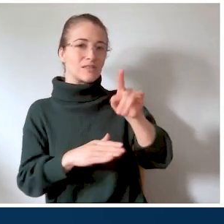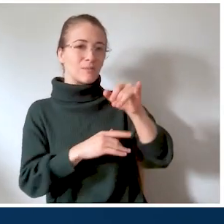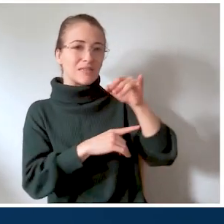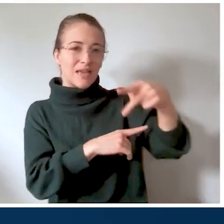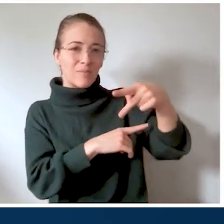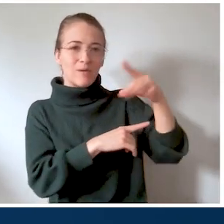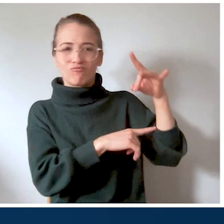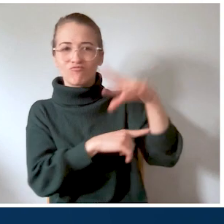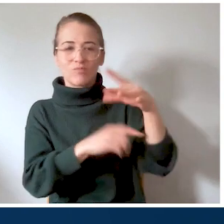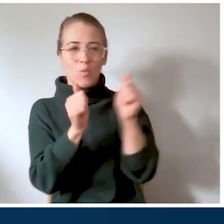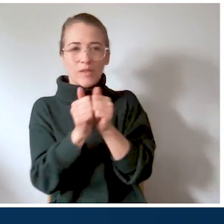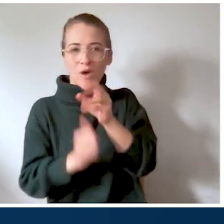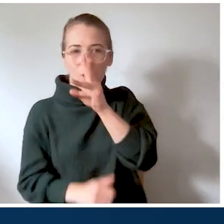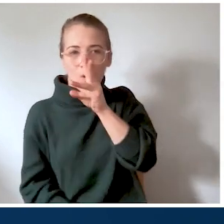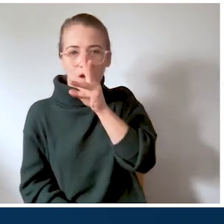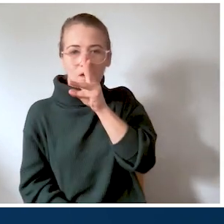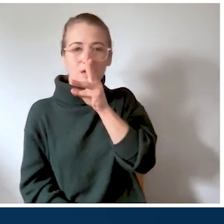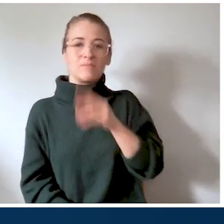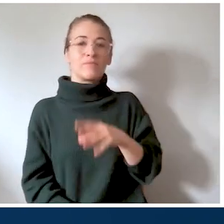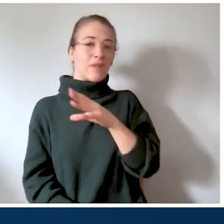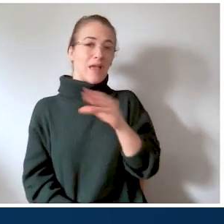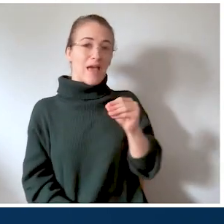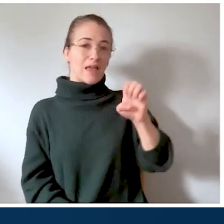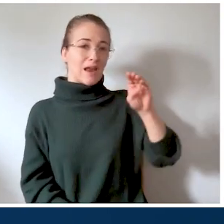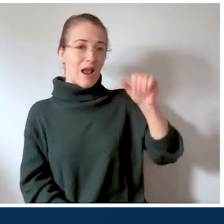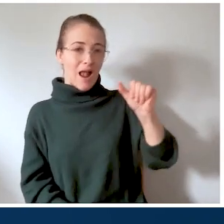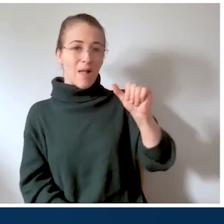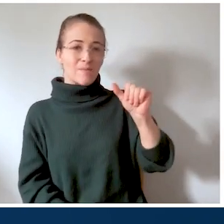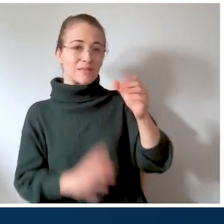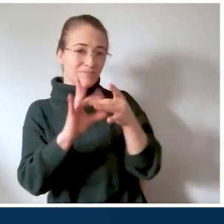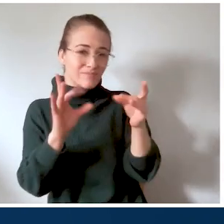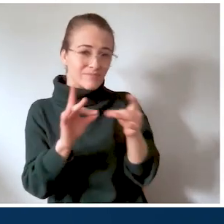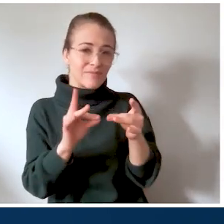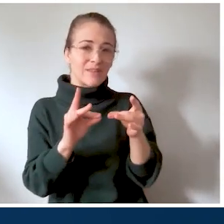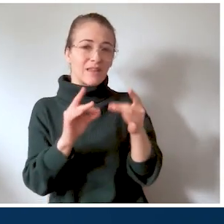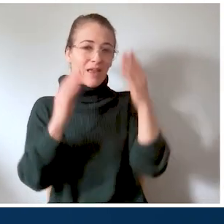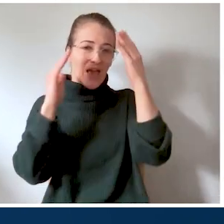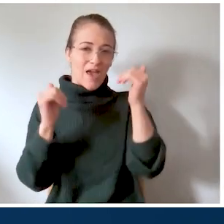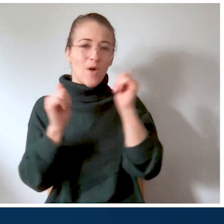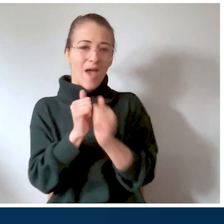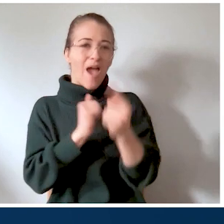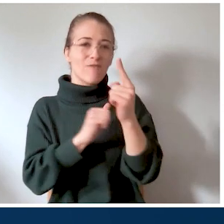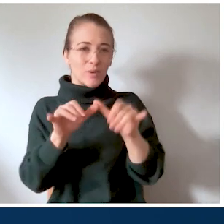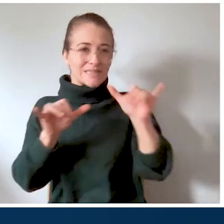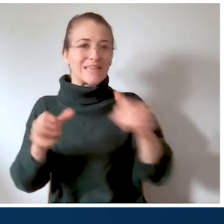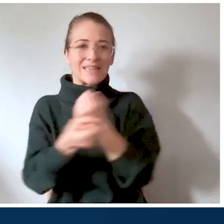And to echo Emma's sentiments, everyone can say stay say, oh my goodness. Stay safe out there.